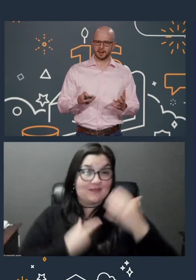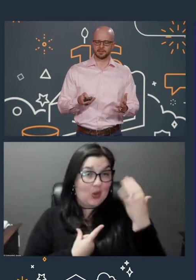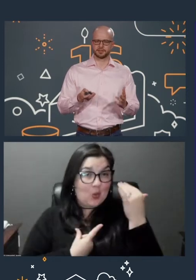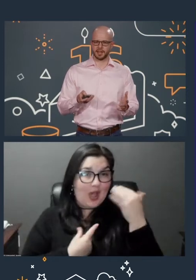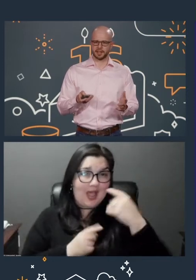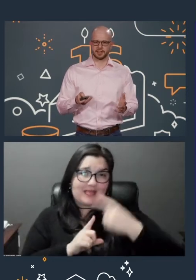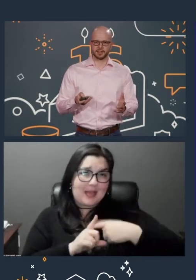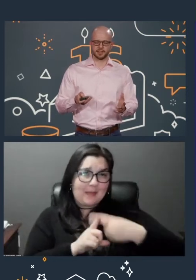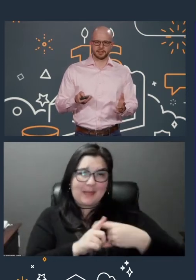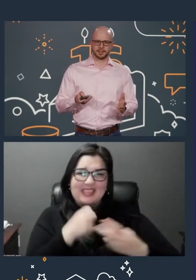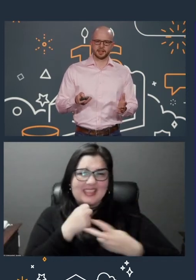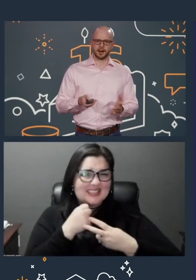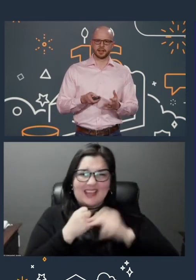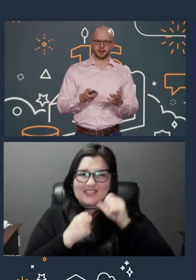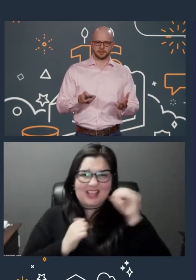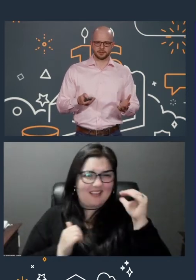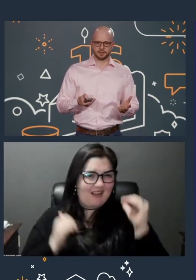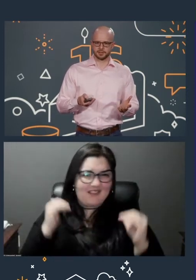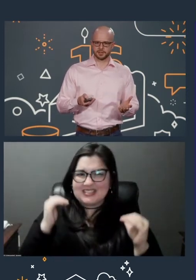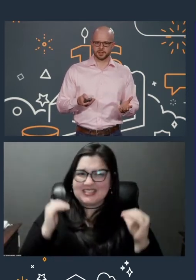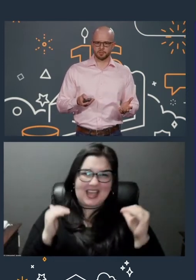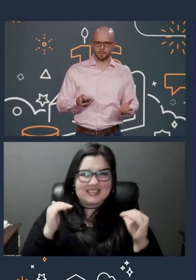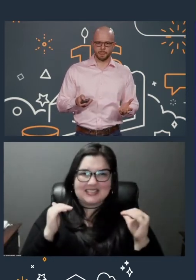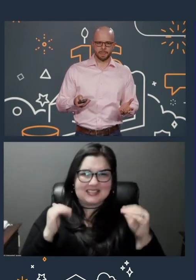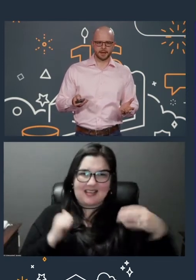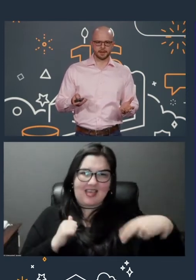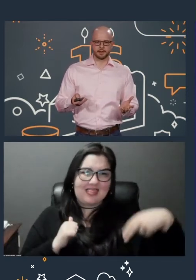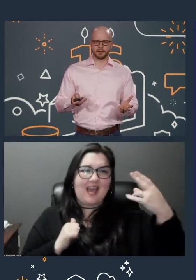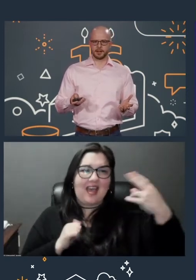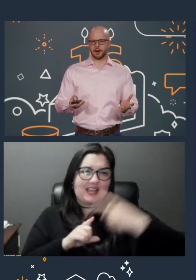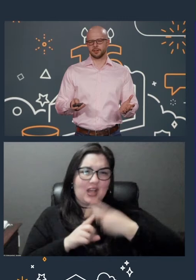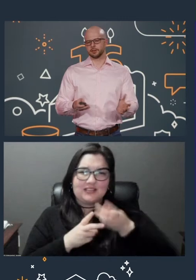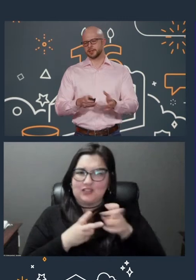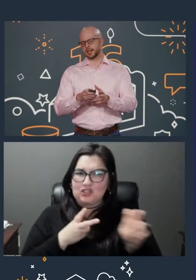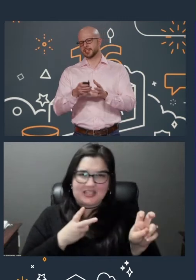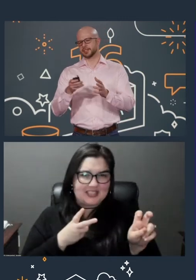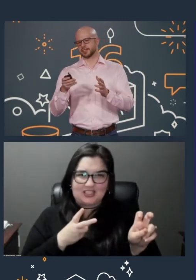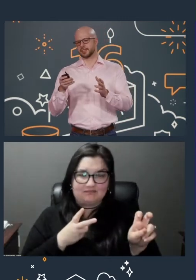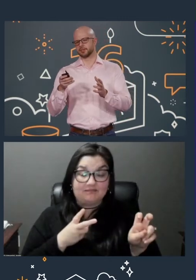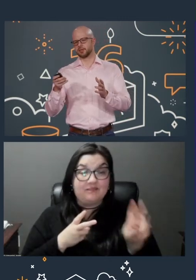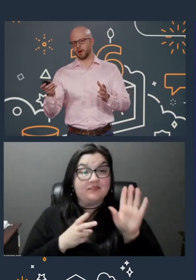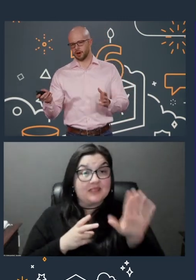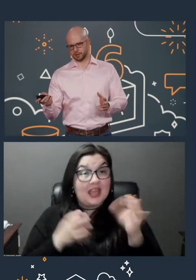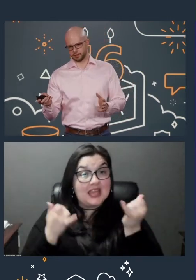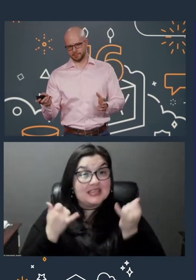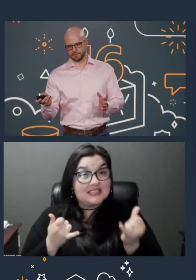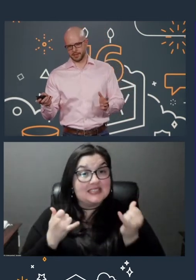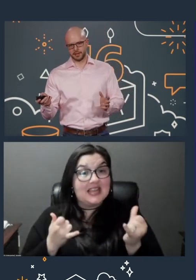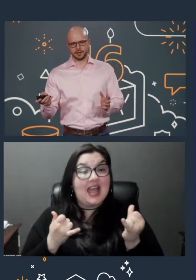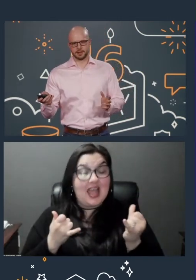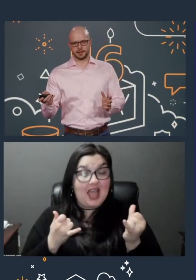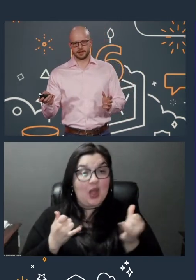to offset the high cost of transition. Now, as your retention gets longer,